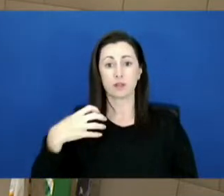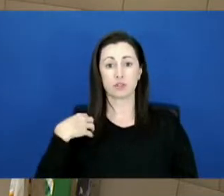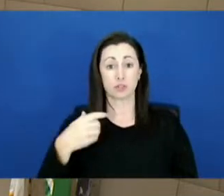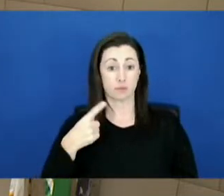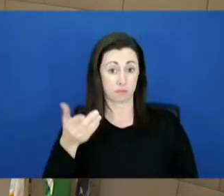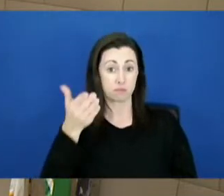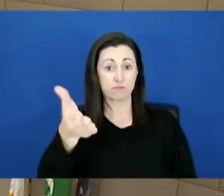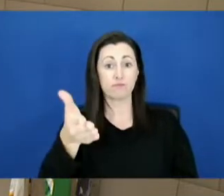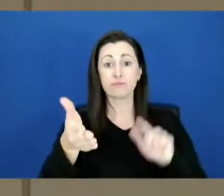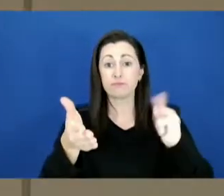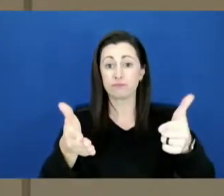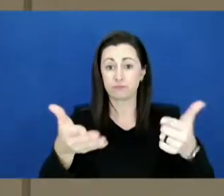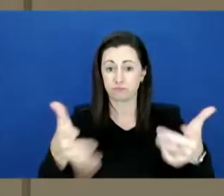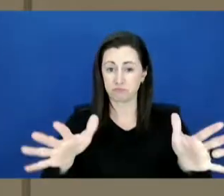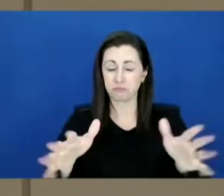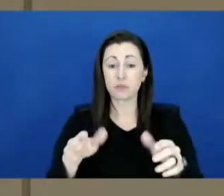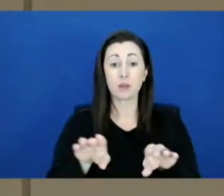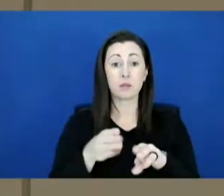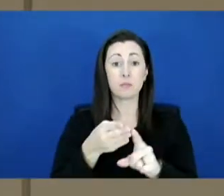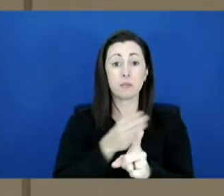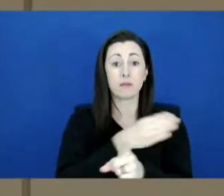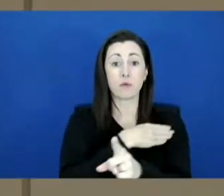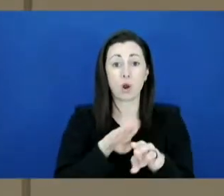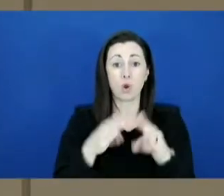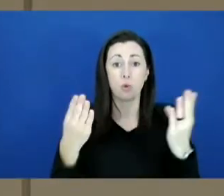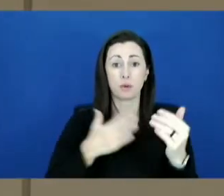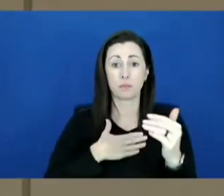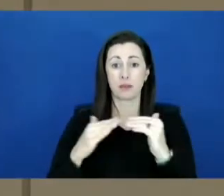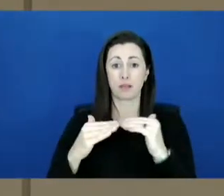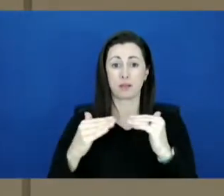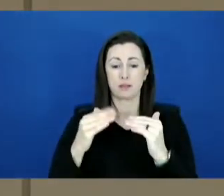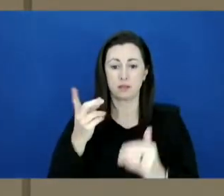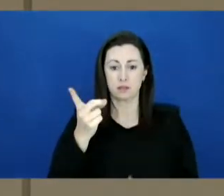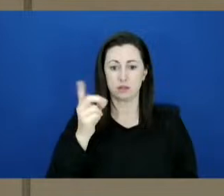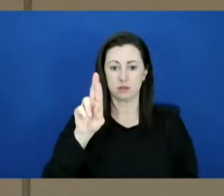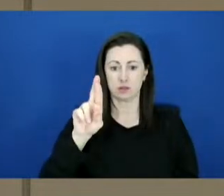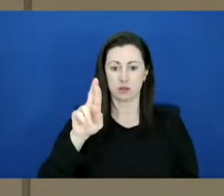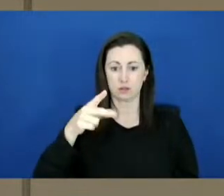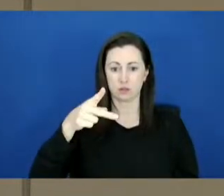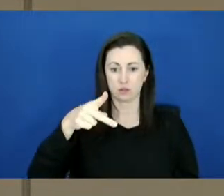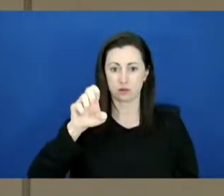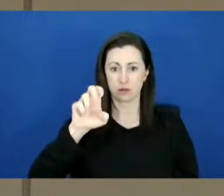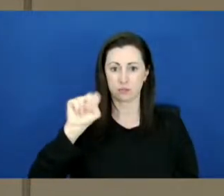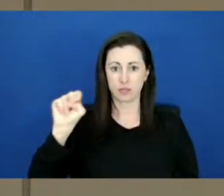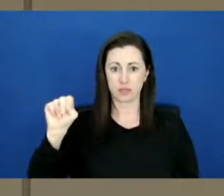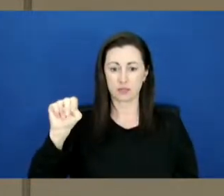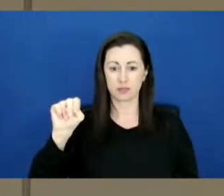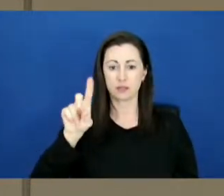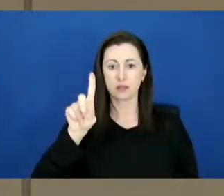SECOND. IT'S BEEN MOVED